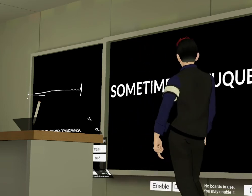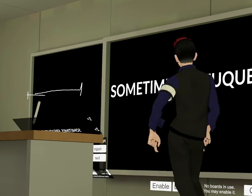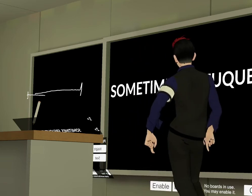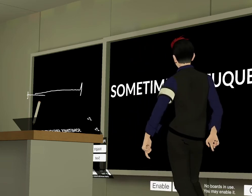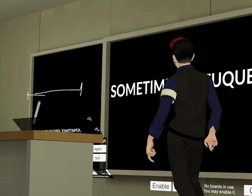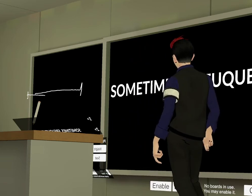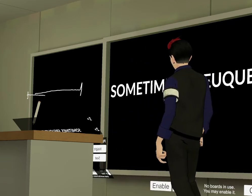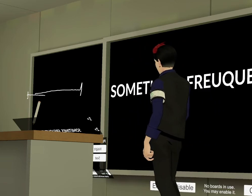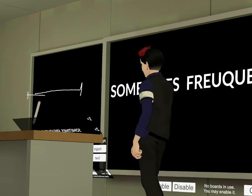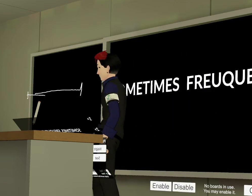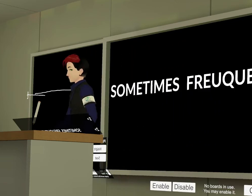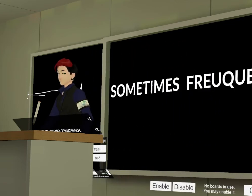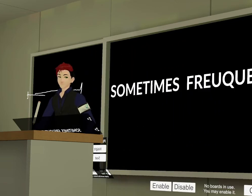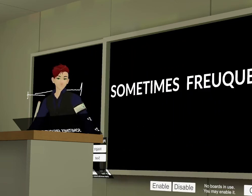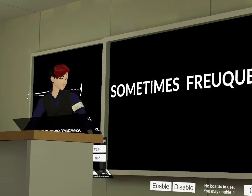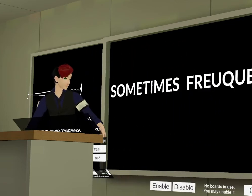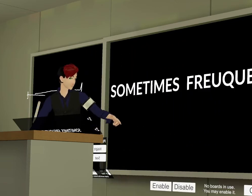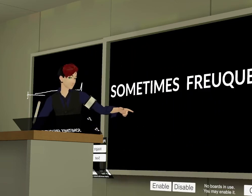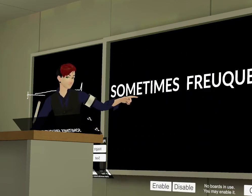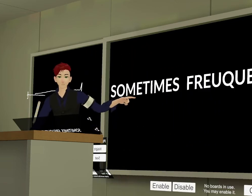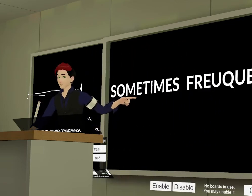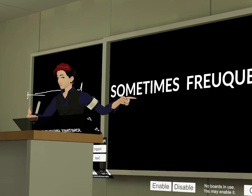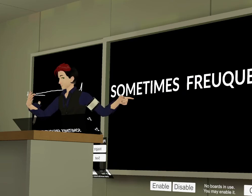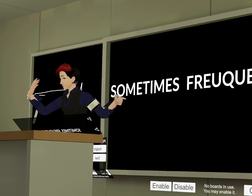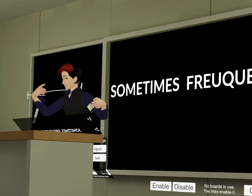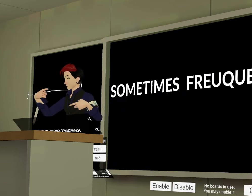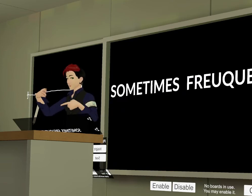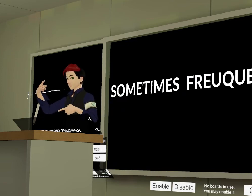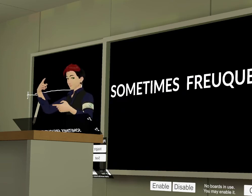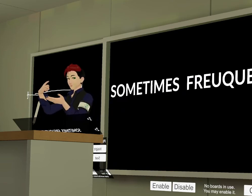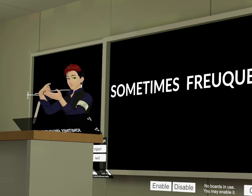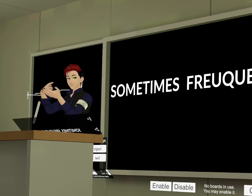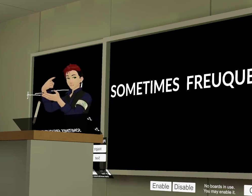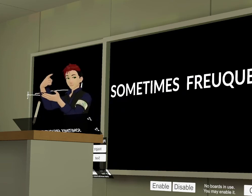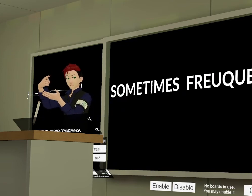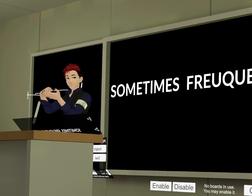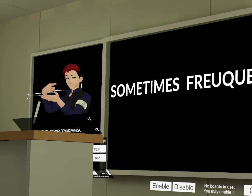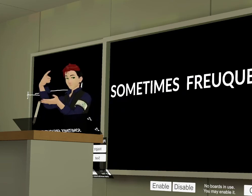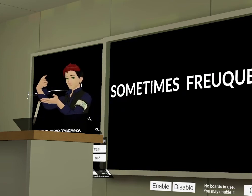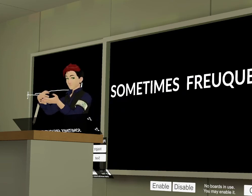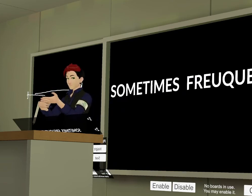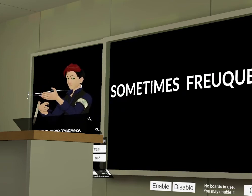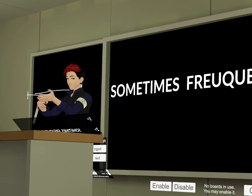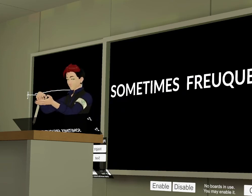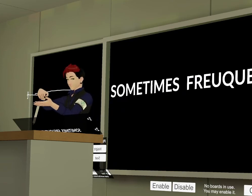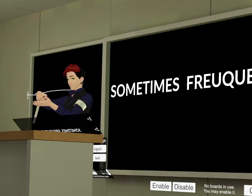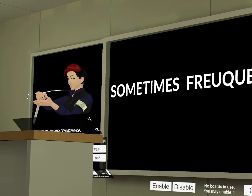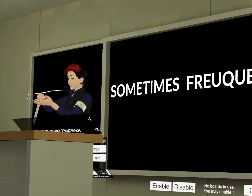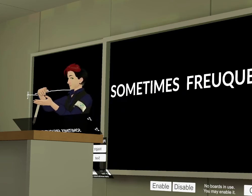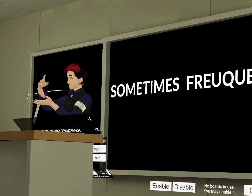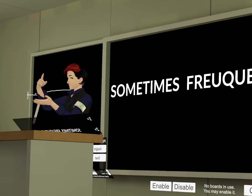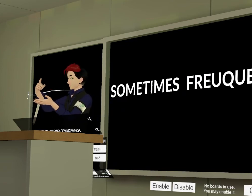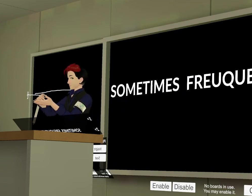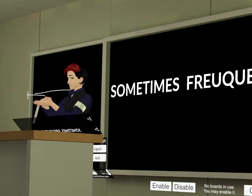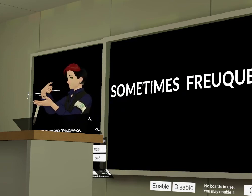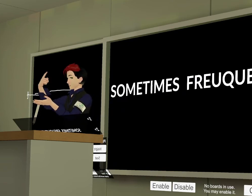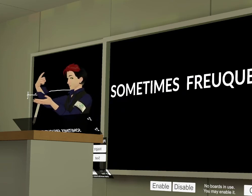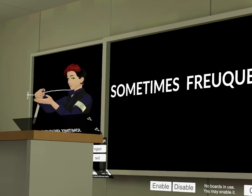alright so a lot of people know the sign for sometimes right take this and this is going to be